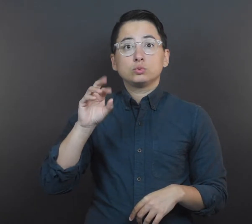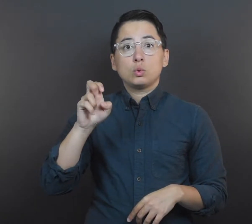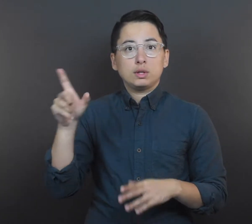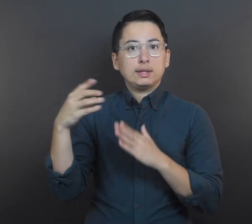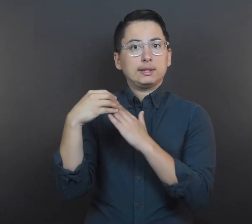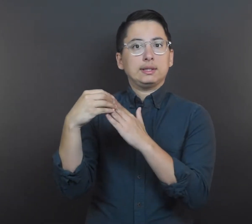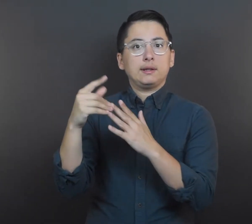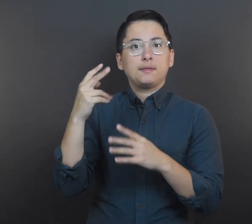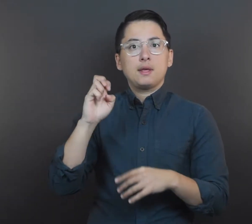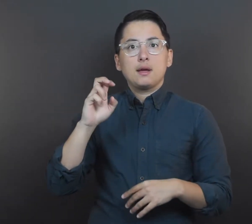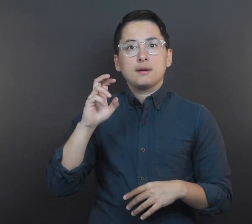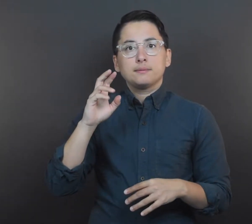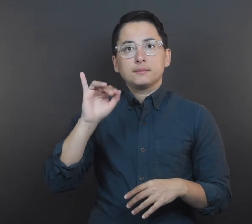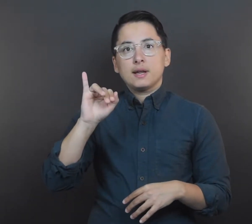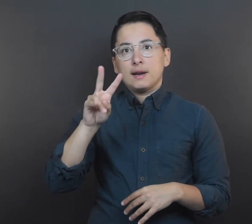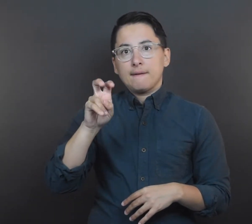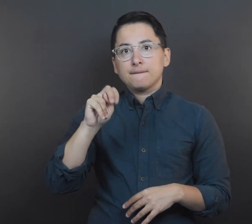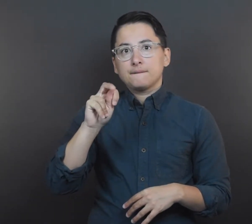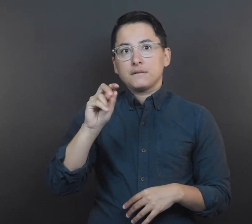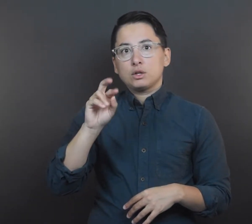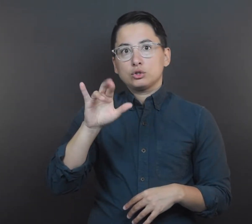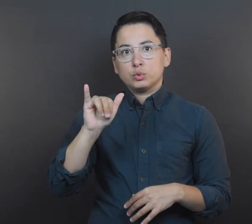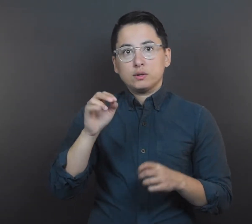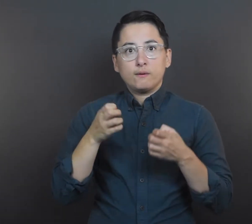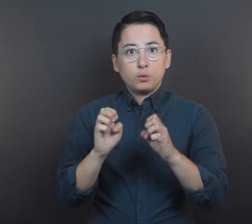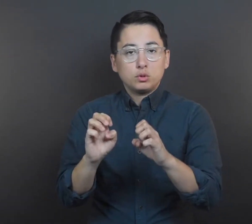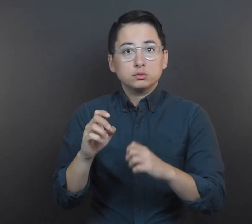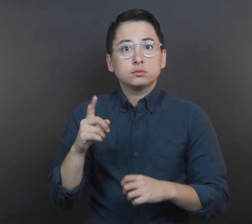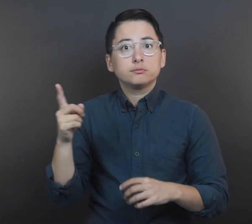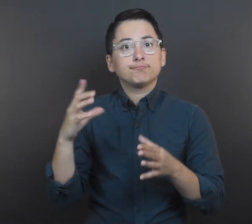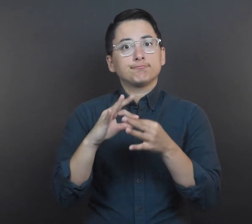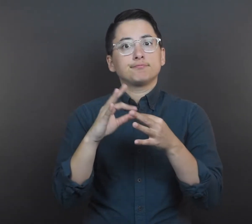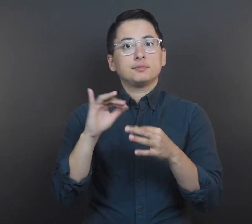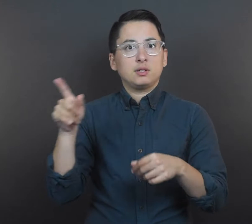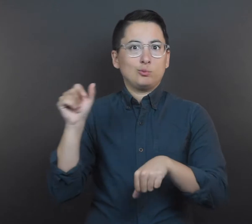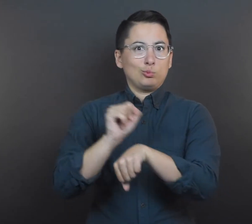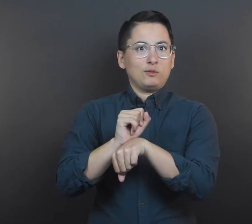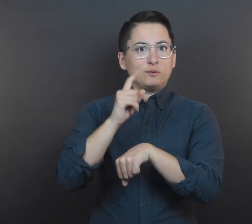responded to just about every public health emergency that came along during all these